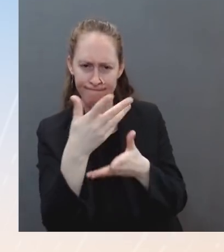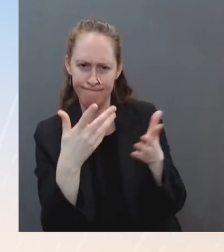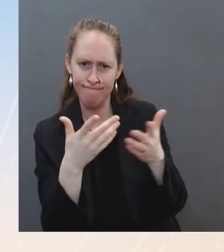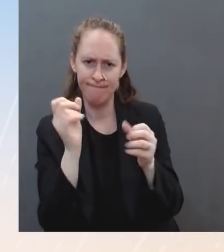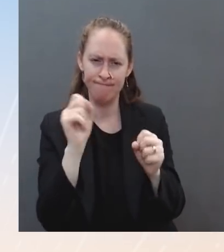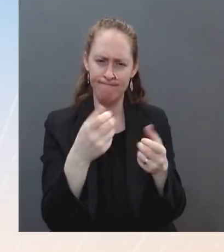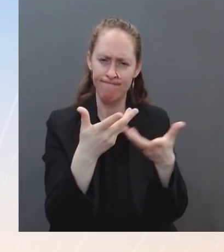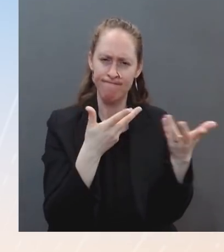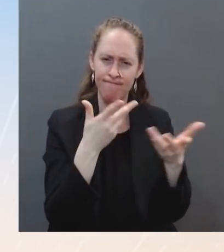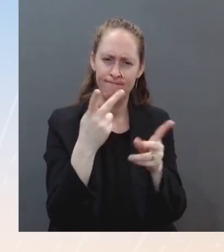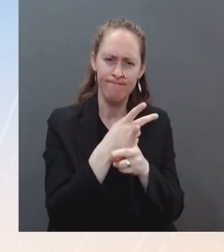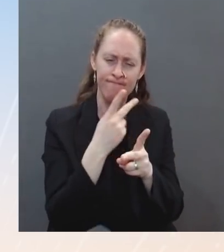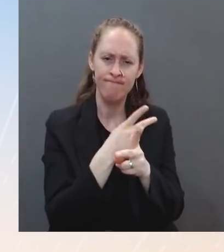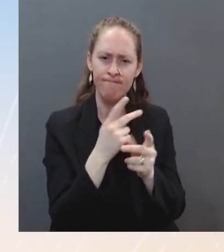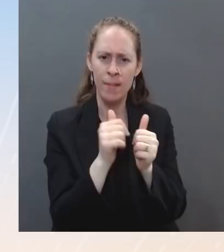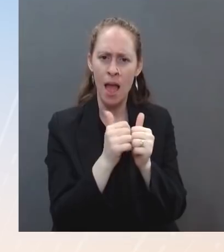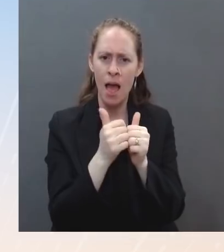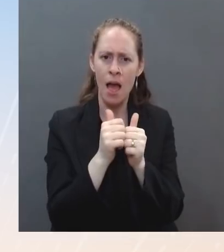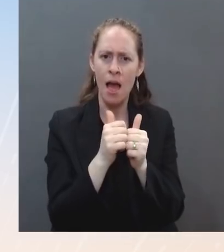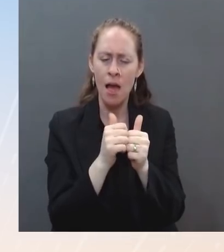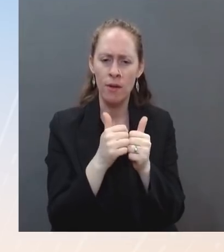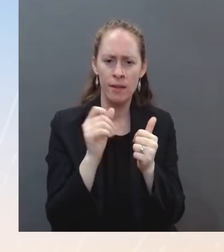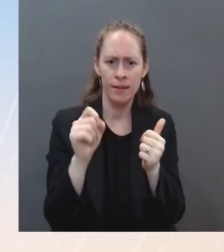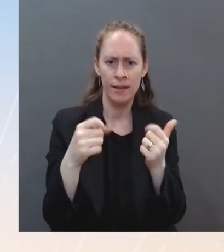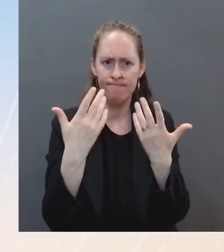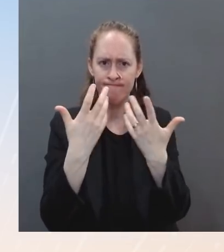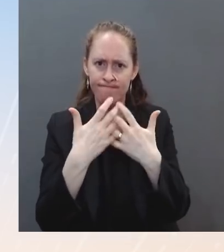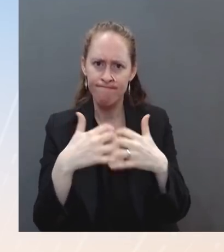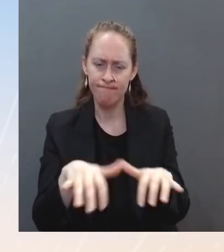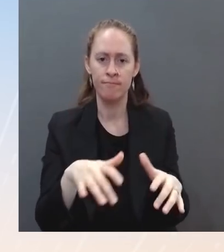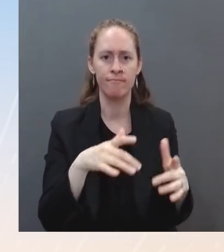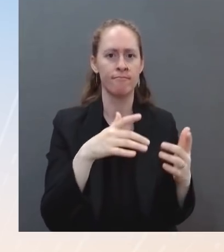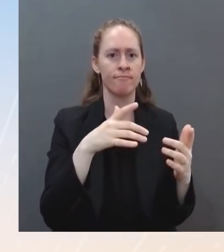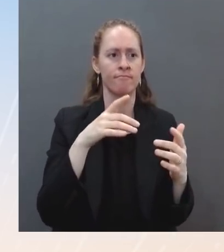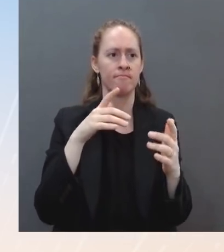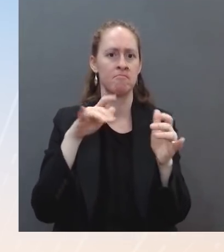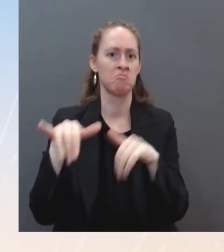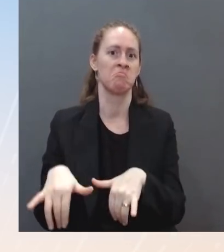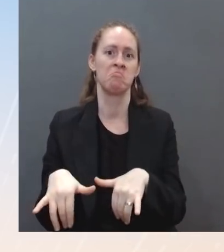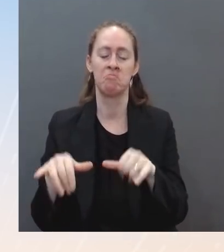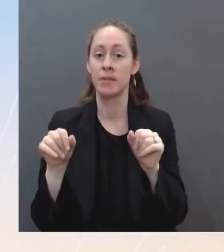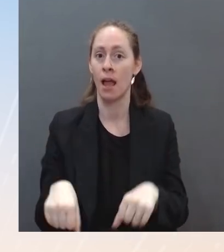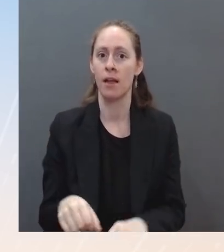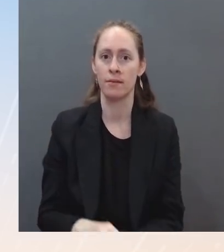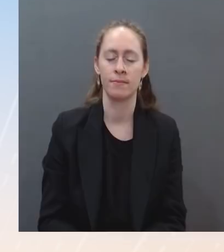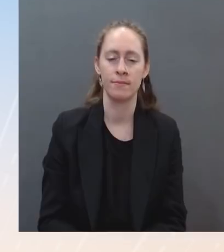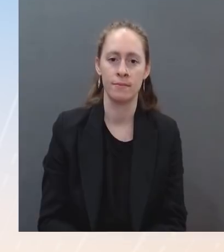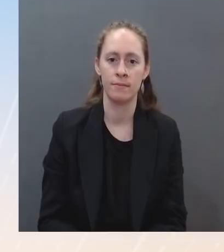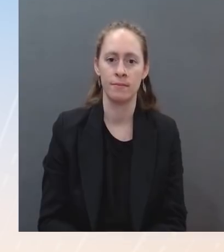Obviously, trying to enter the United States illegally carries consequences and no one should try to make this dangerous journey